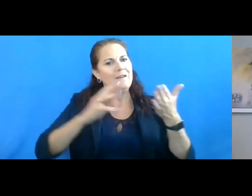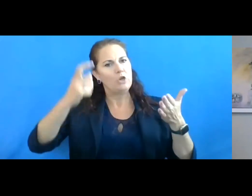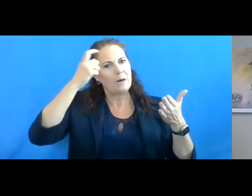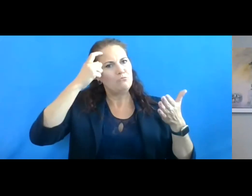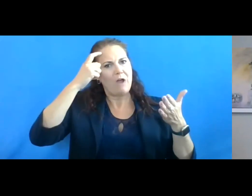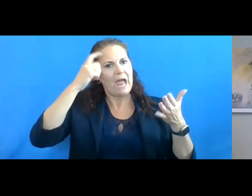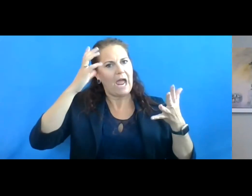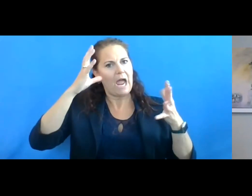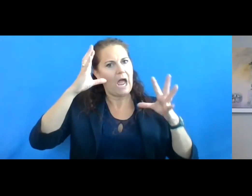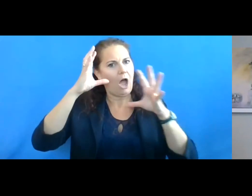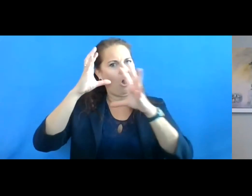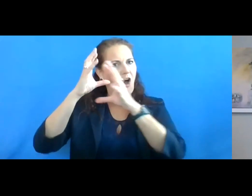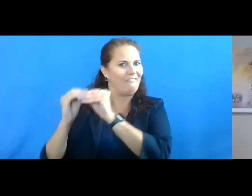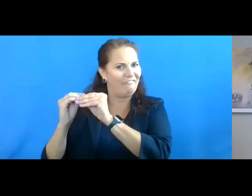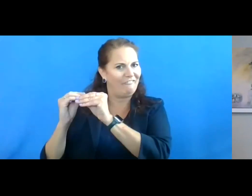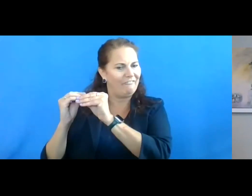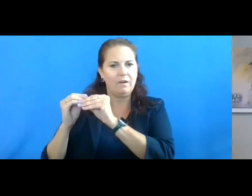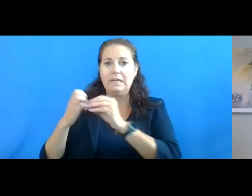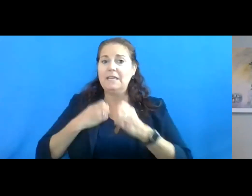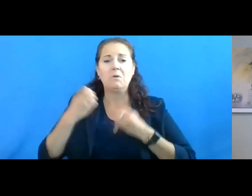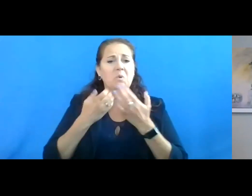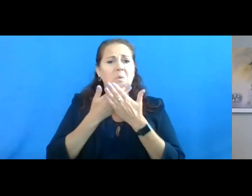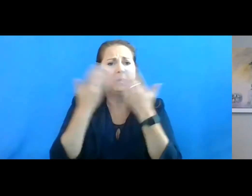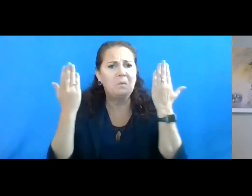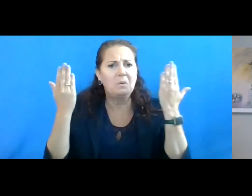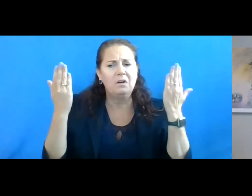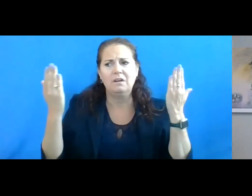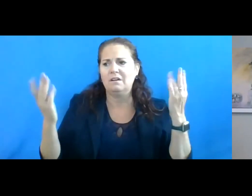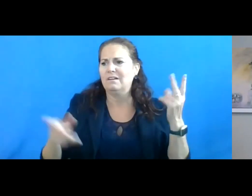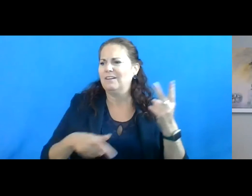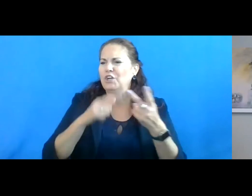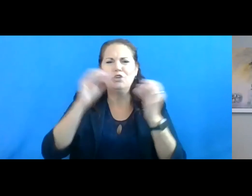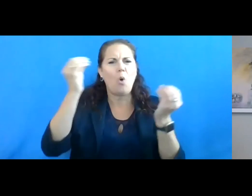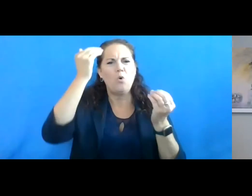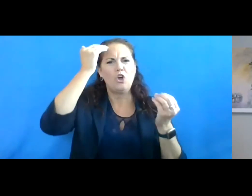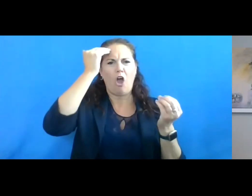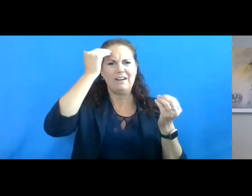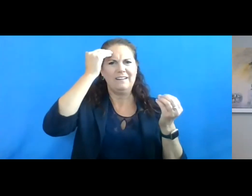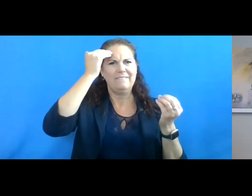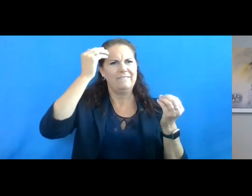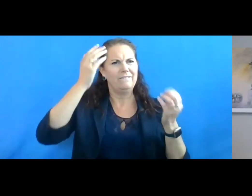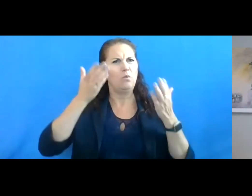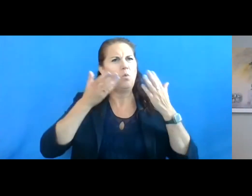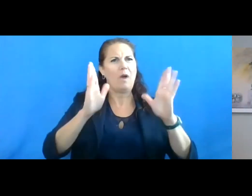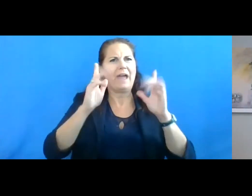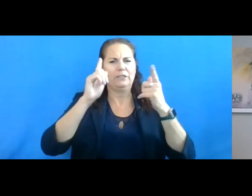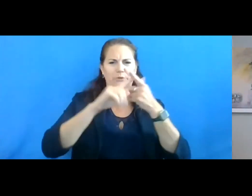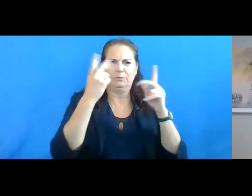There’s no emotion and there’s no cognitive way of finding escape.